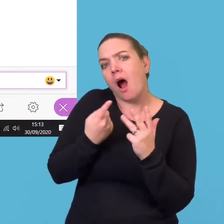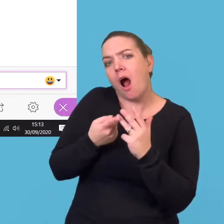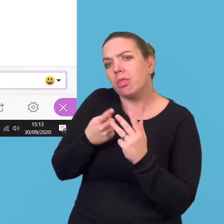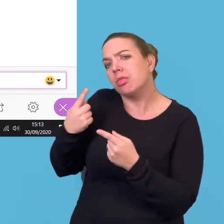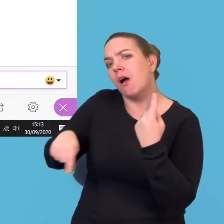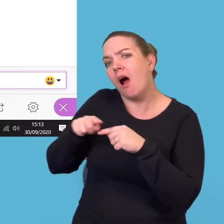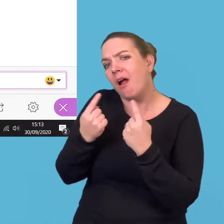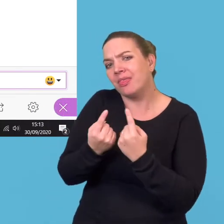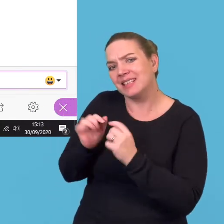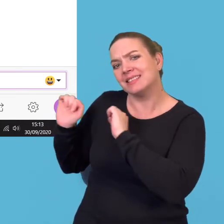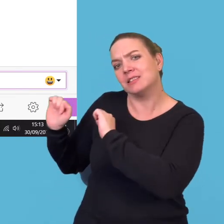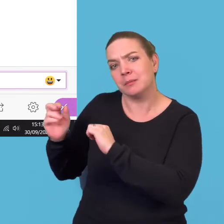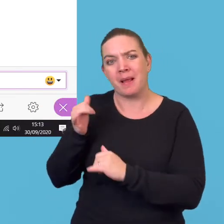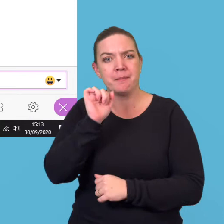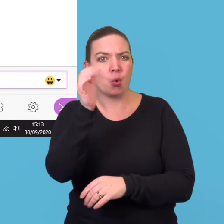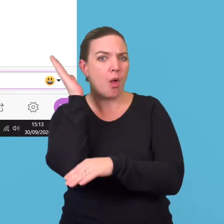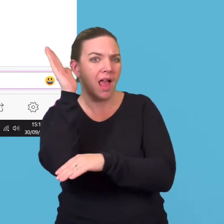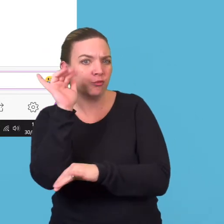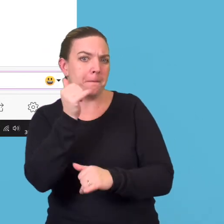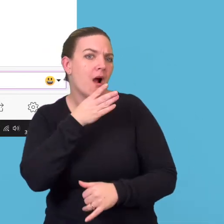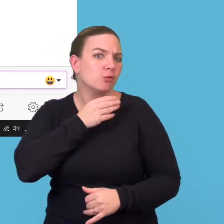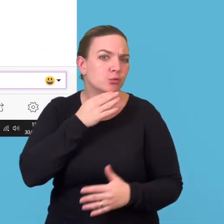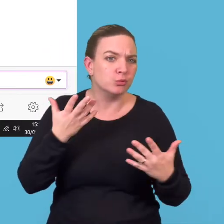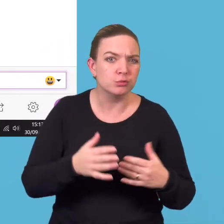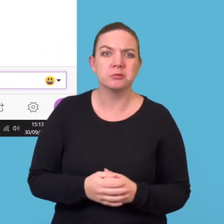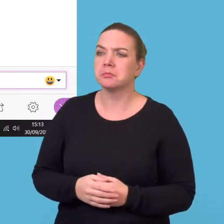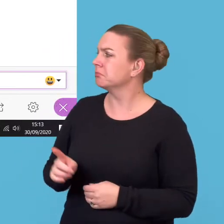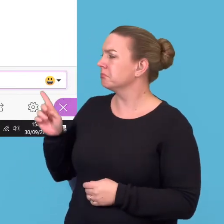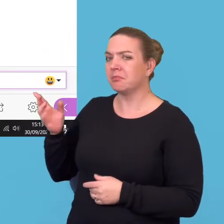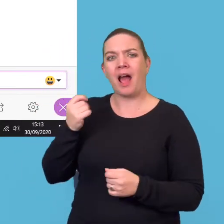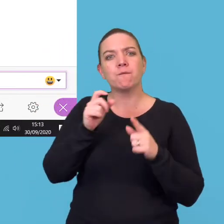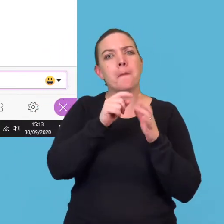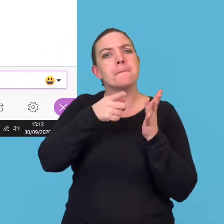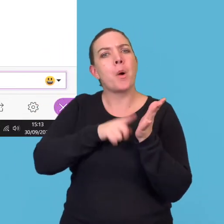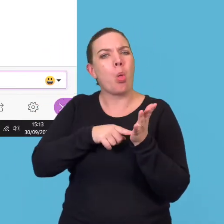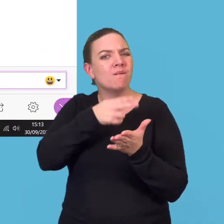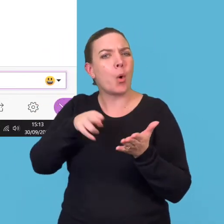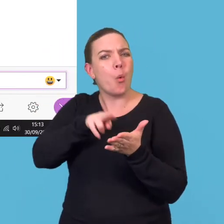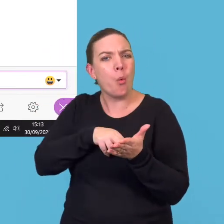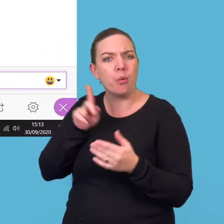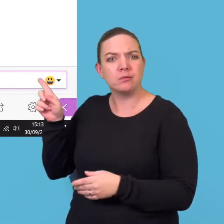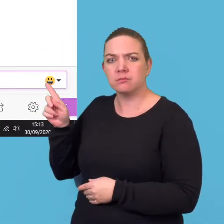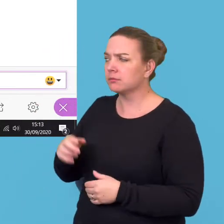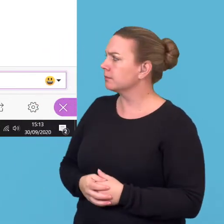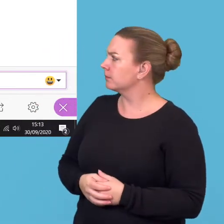There are several other things on Blackboard Collaborate that your facilitator or lecturer may use, for example